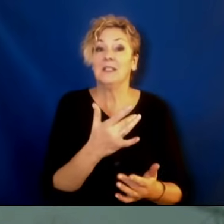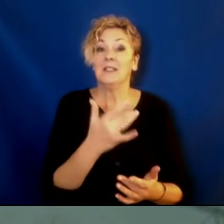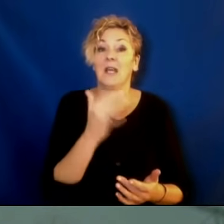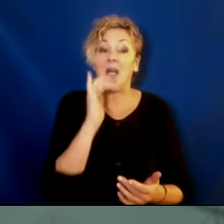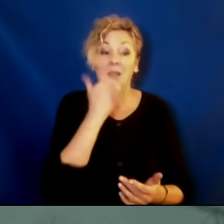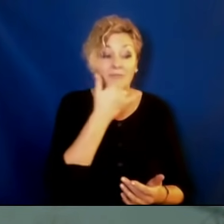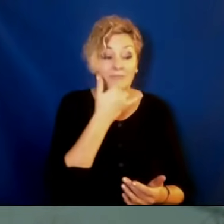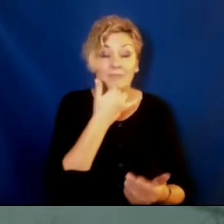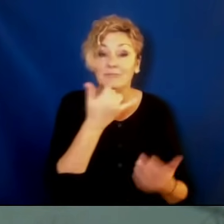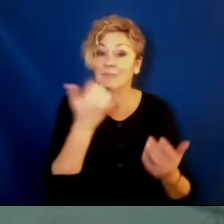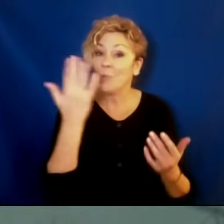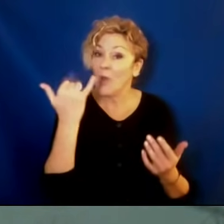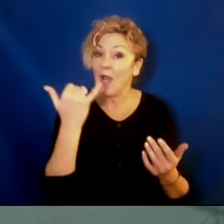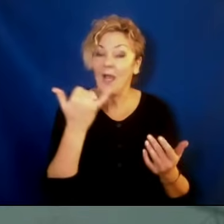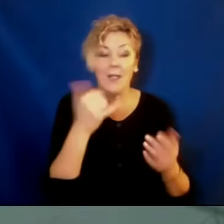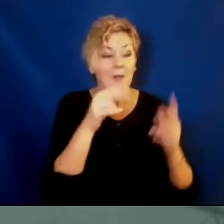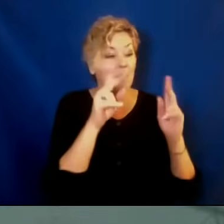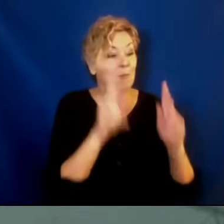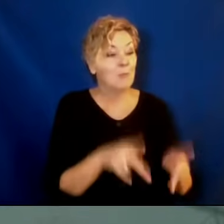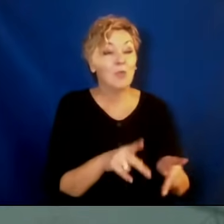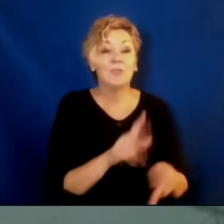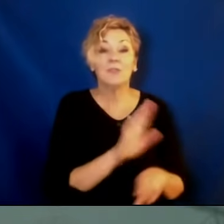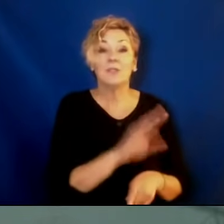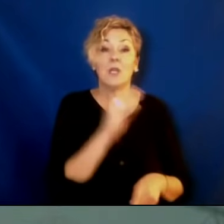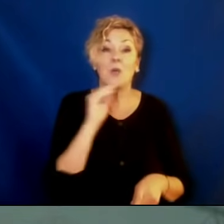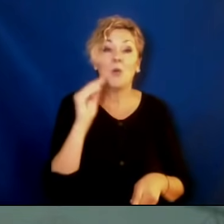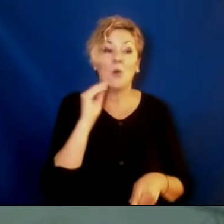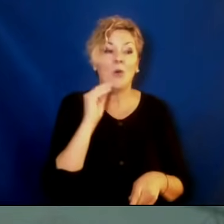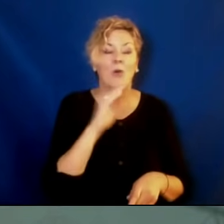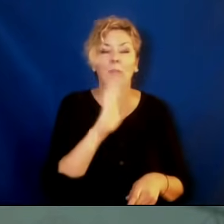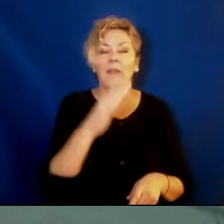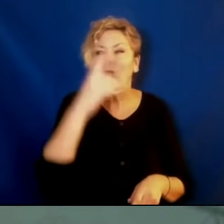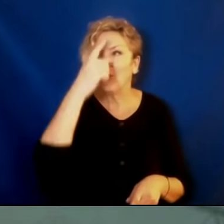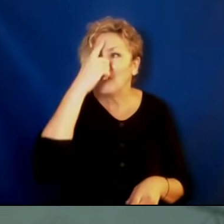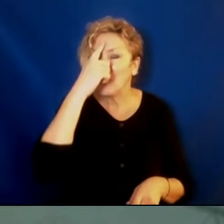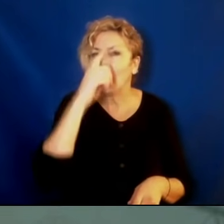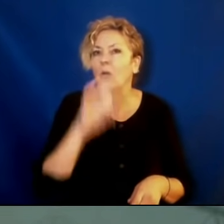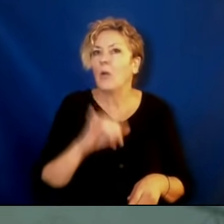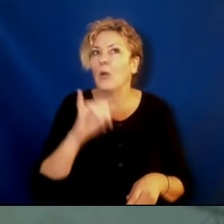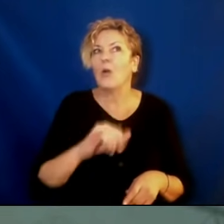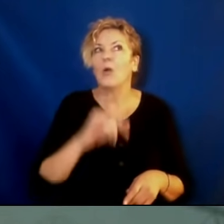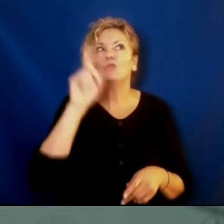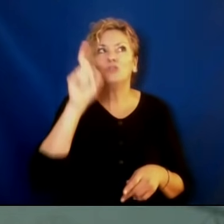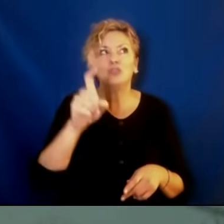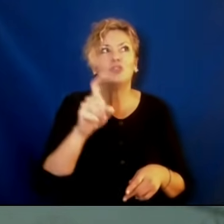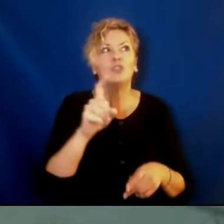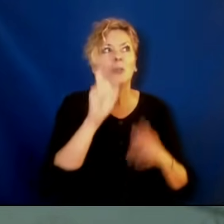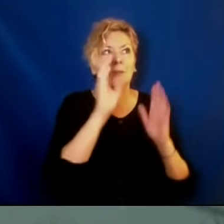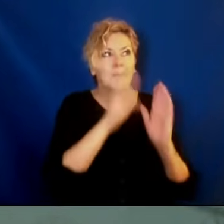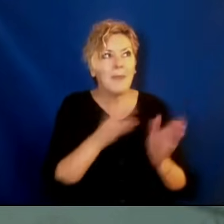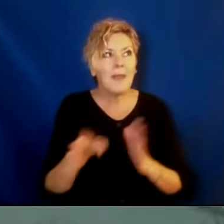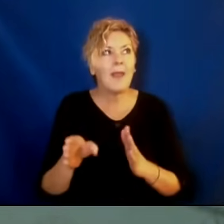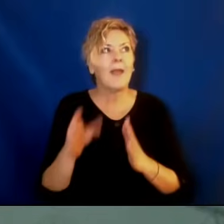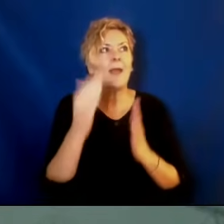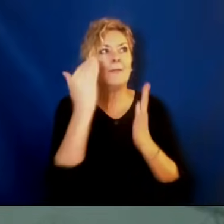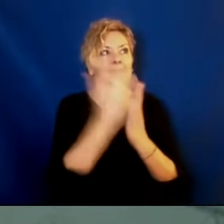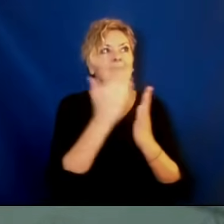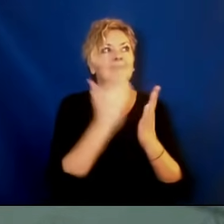protocols for a venue that has a safety protocol so the types of places we have transmissions our gatherings, but we would